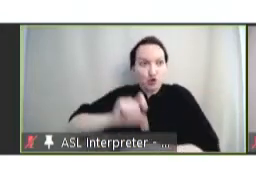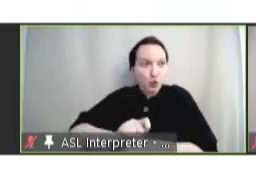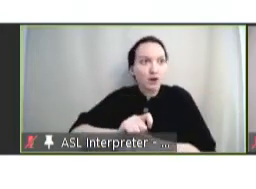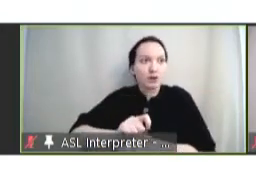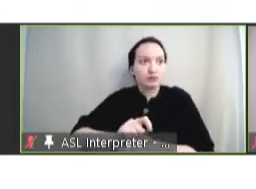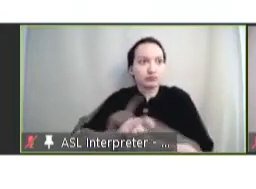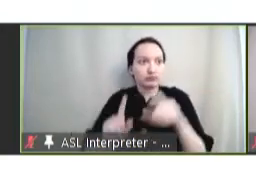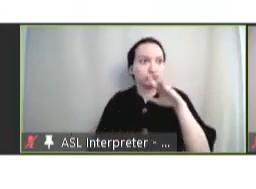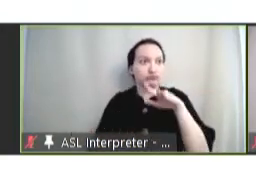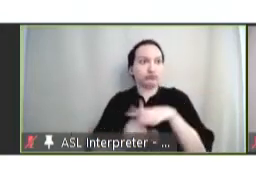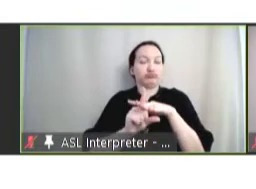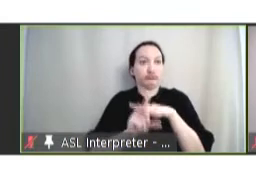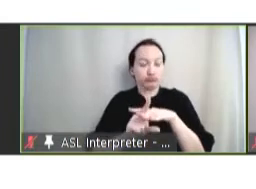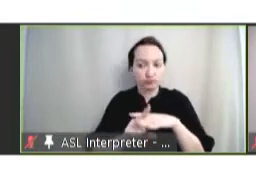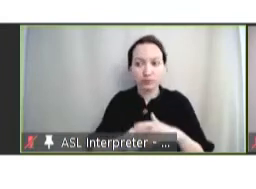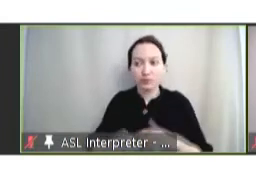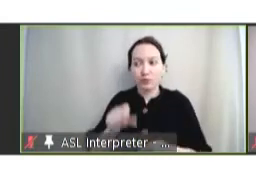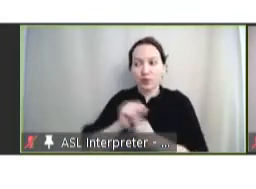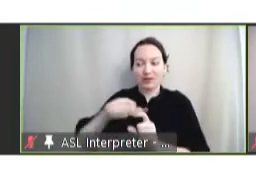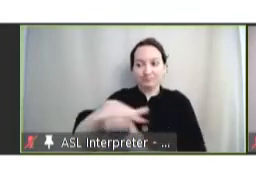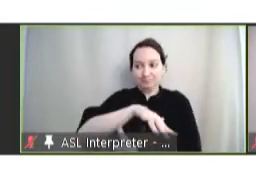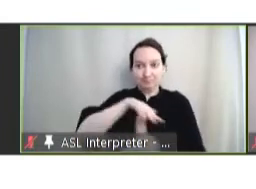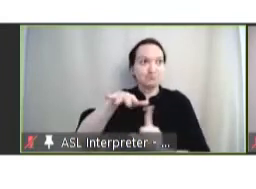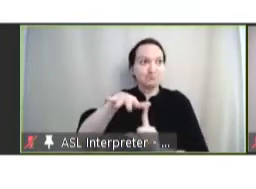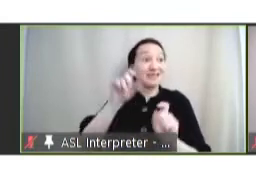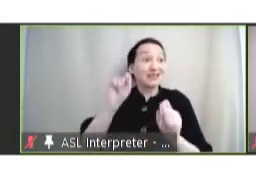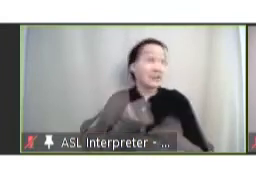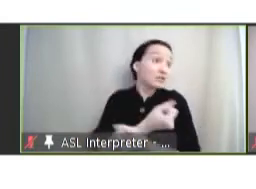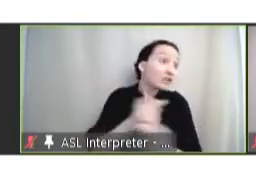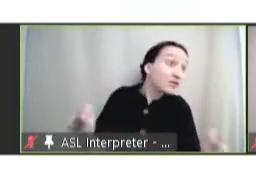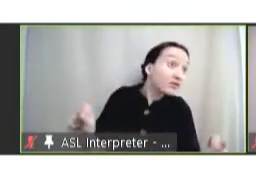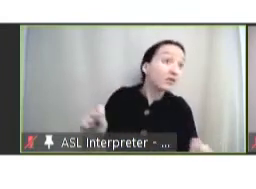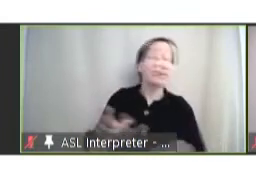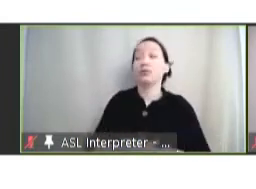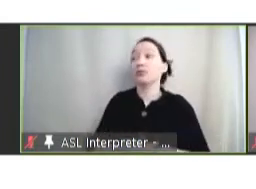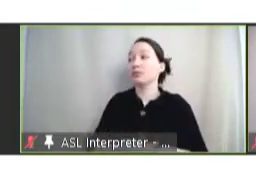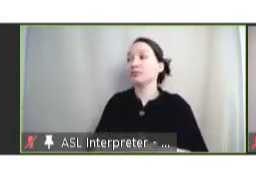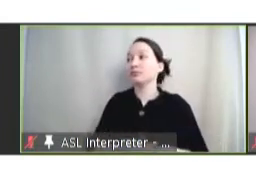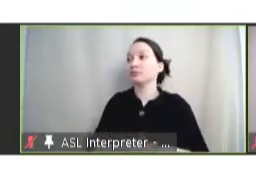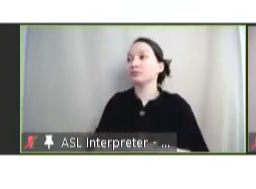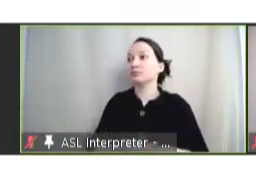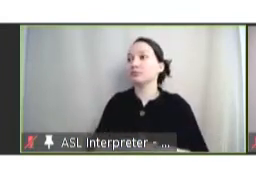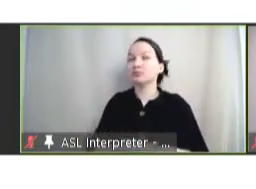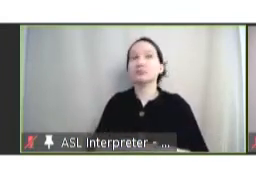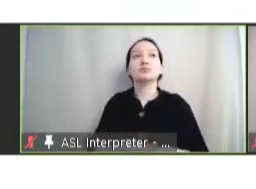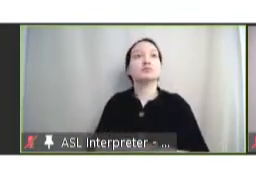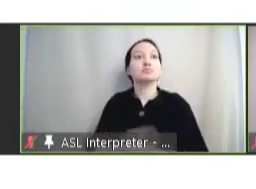back to being in work environments that could be safe. And in forming this coalition,